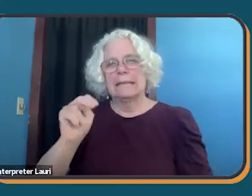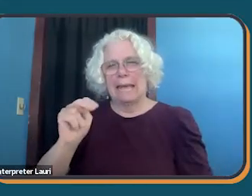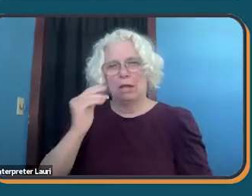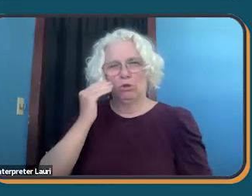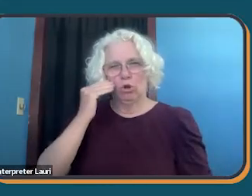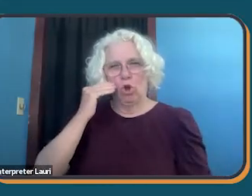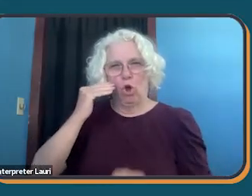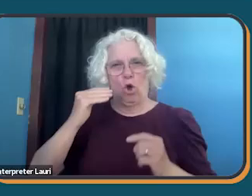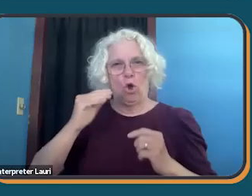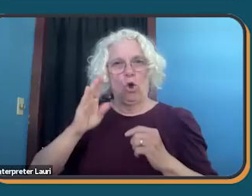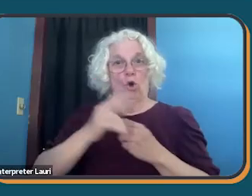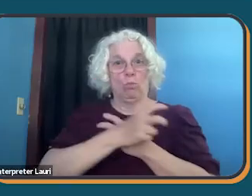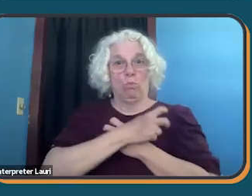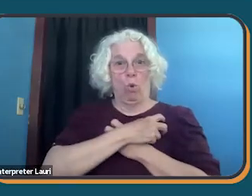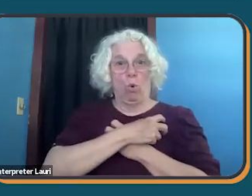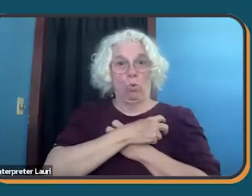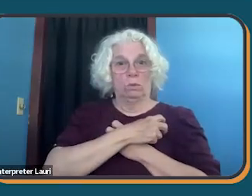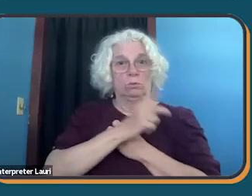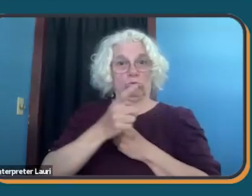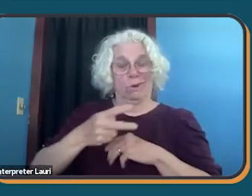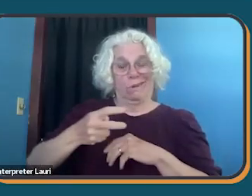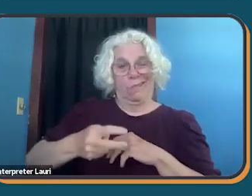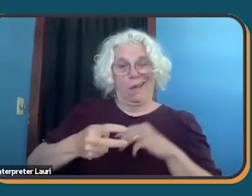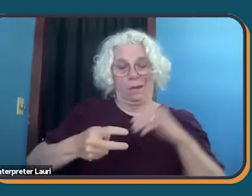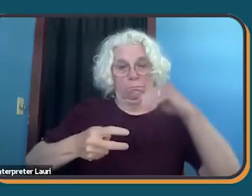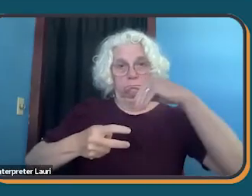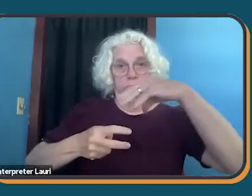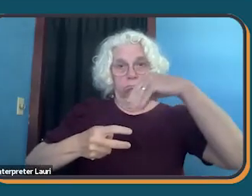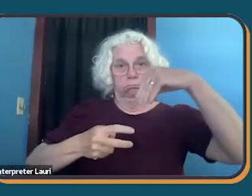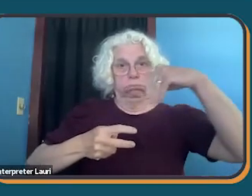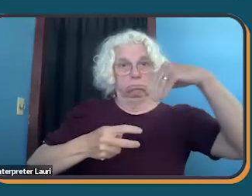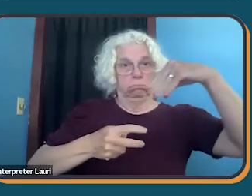while you lie on a table, and we're trying to see if the bones are getting weak.